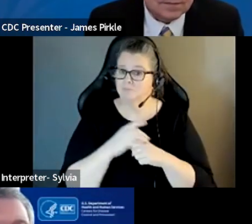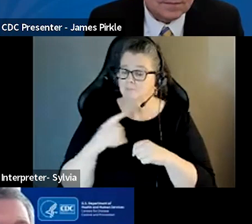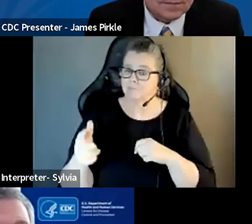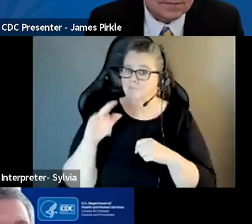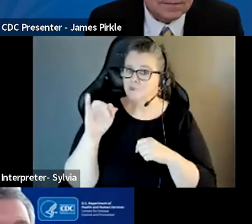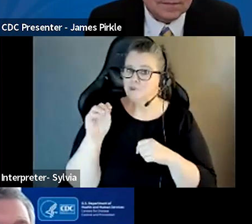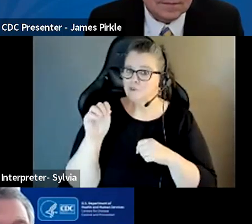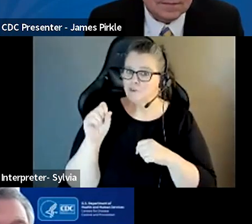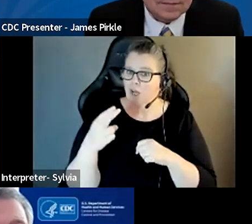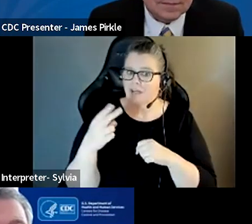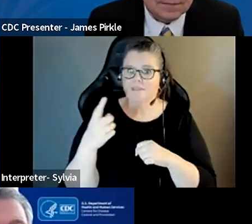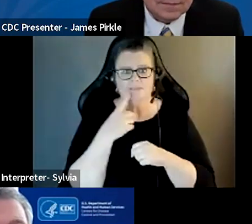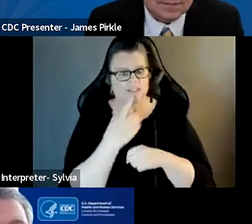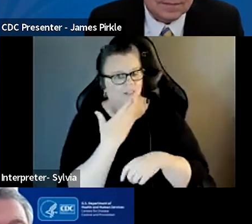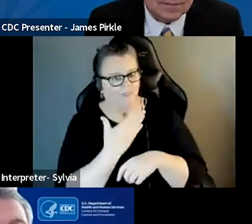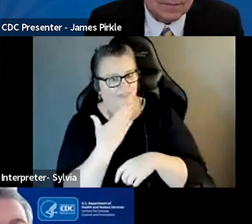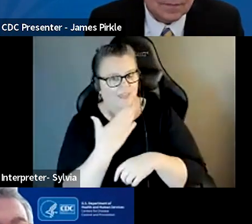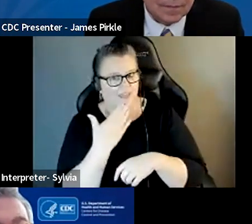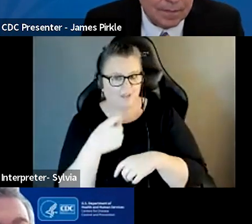Thank you so much. And thanks for such a great presentation.